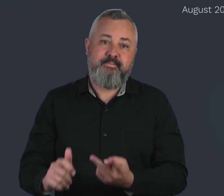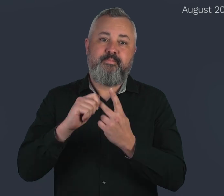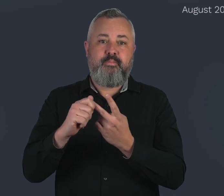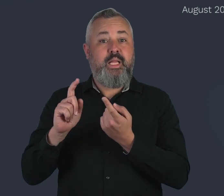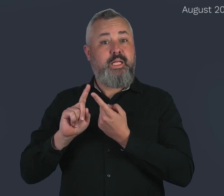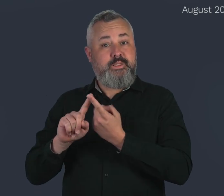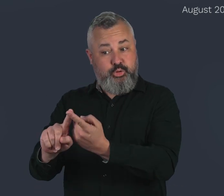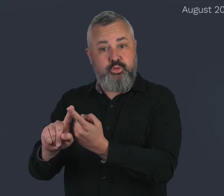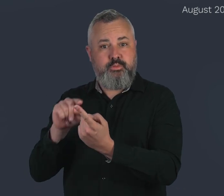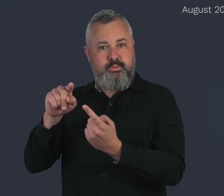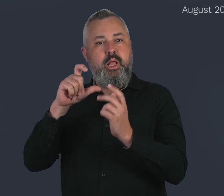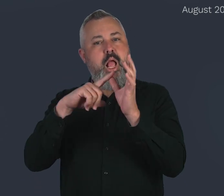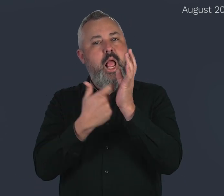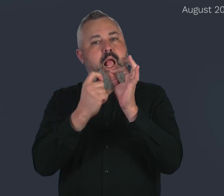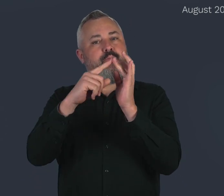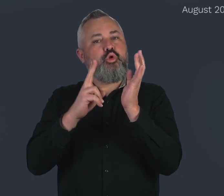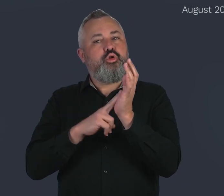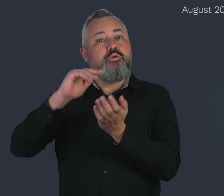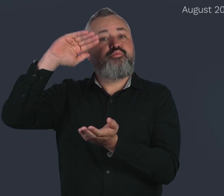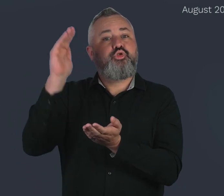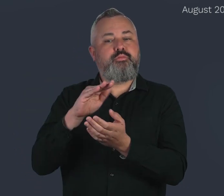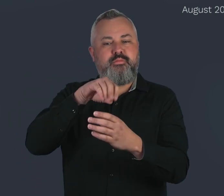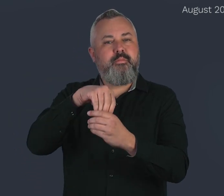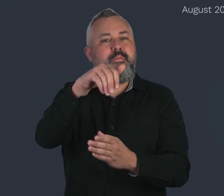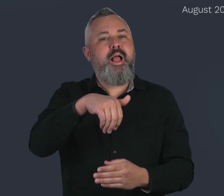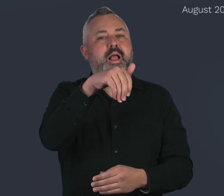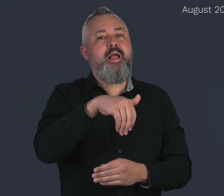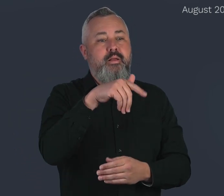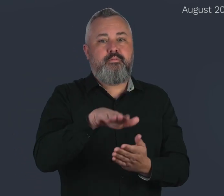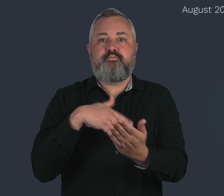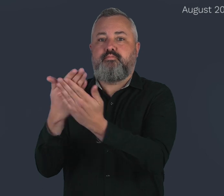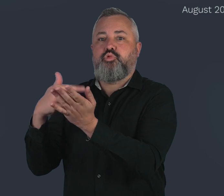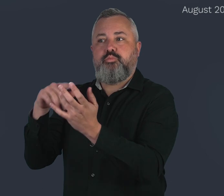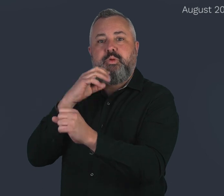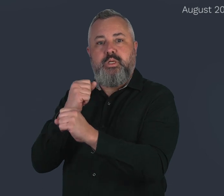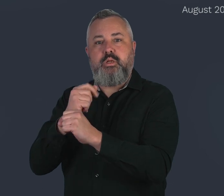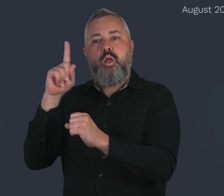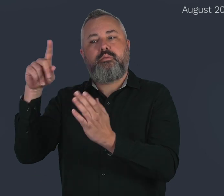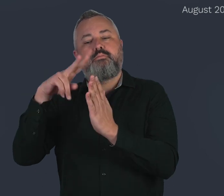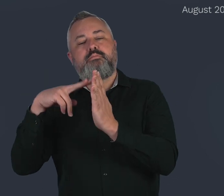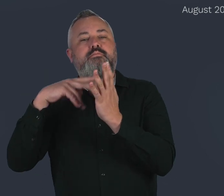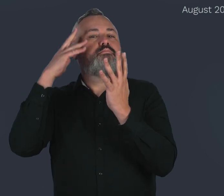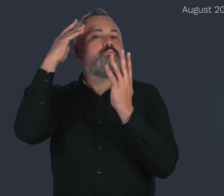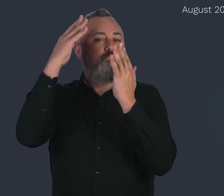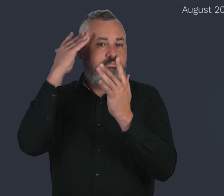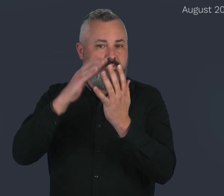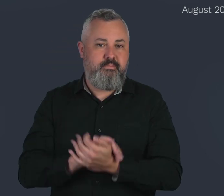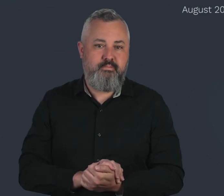and sustainability and carbon neutrality in mining will now go to the government for consideration.